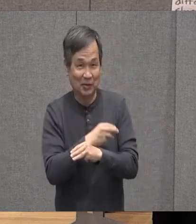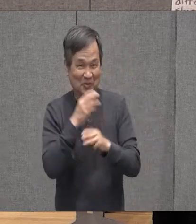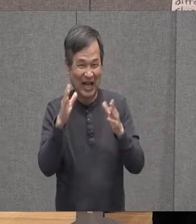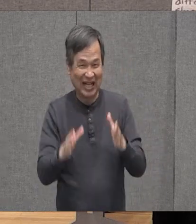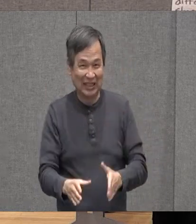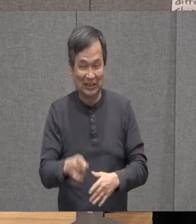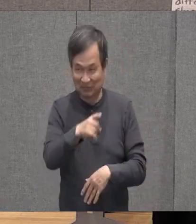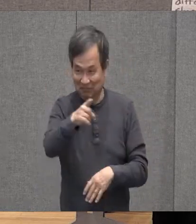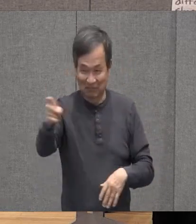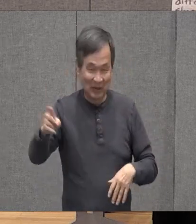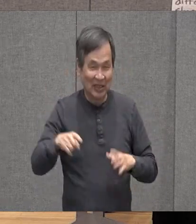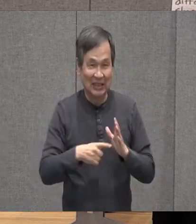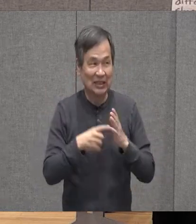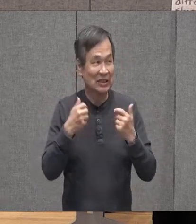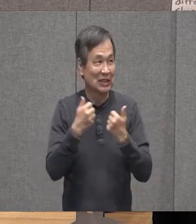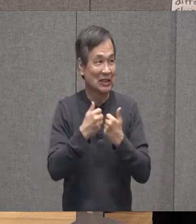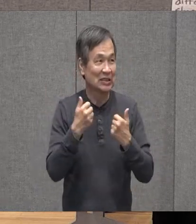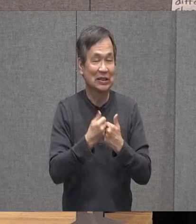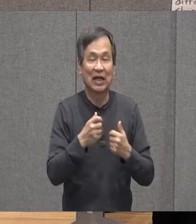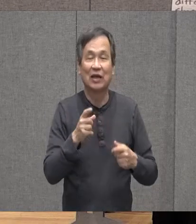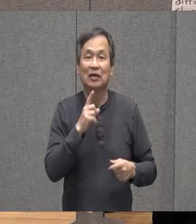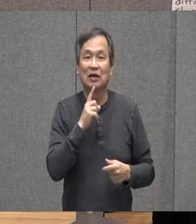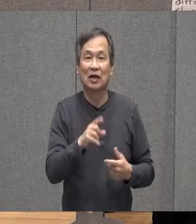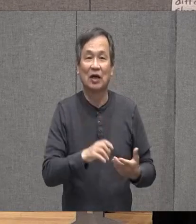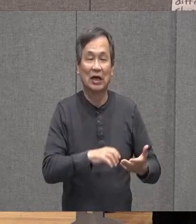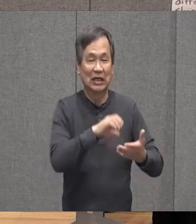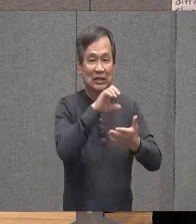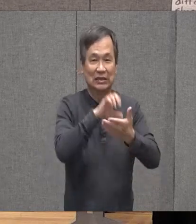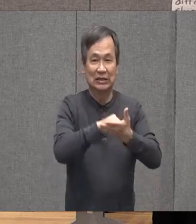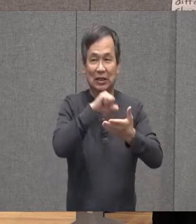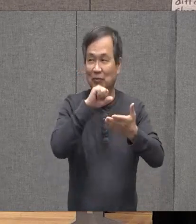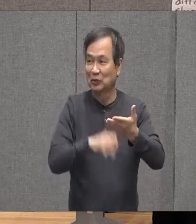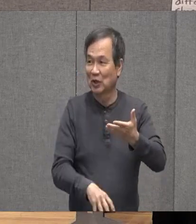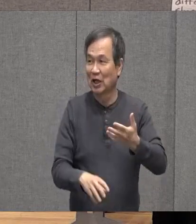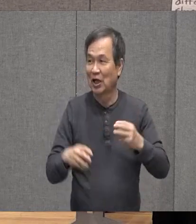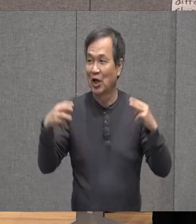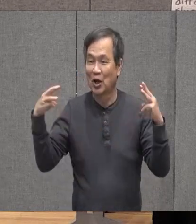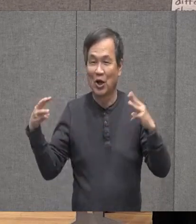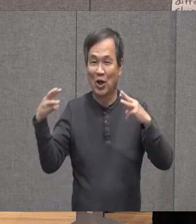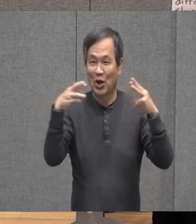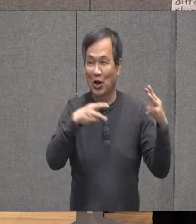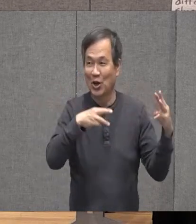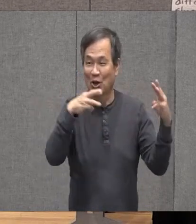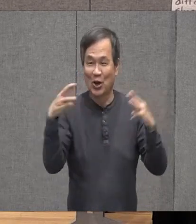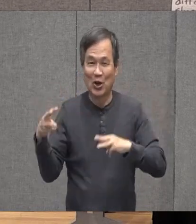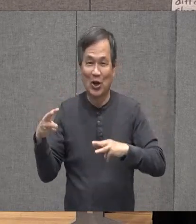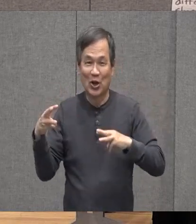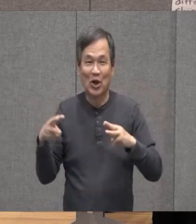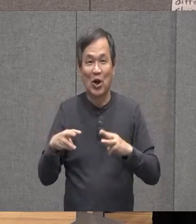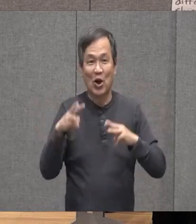And today, this game is called subtraction war. Alright, so let me explain to you